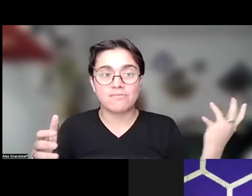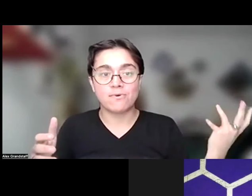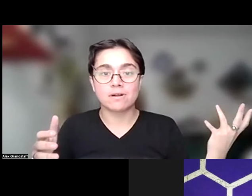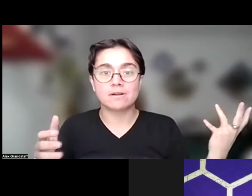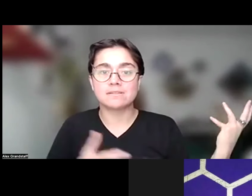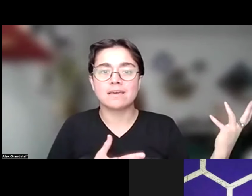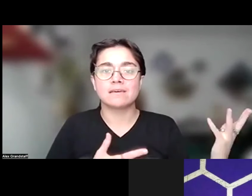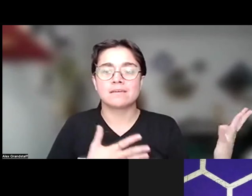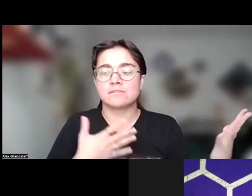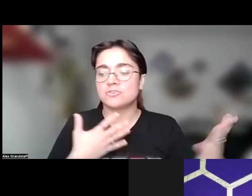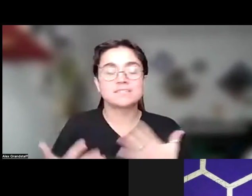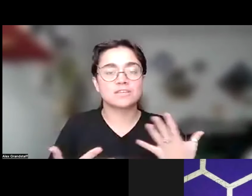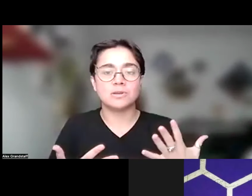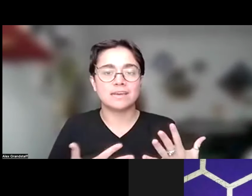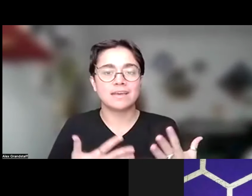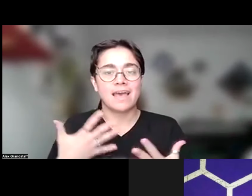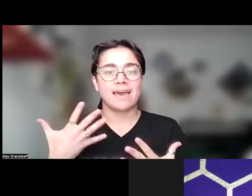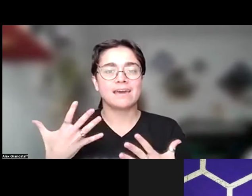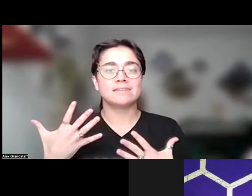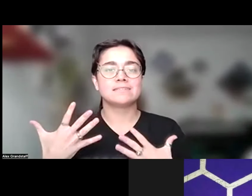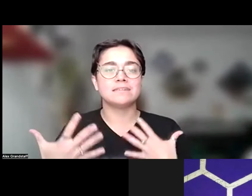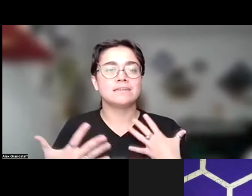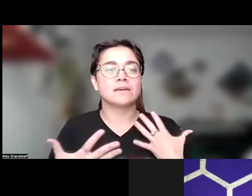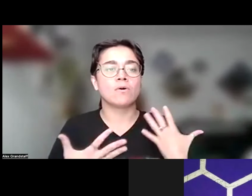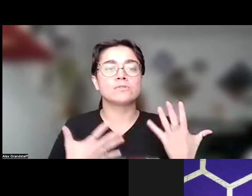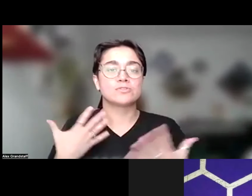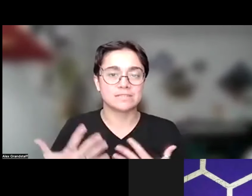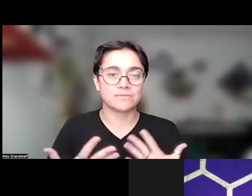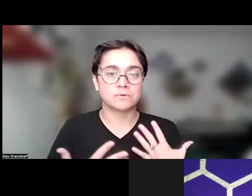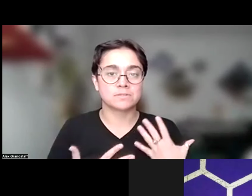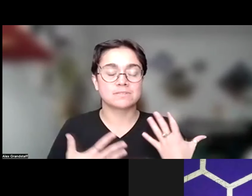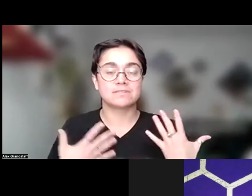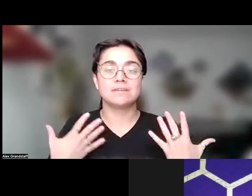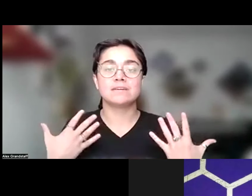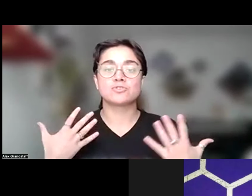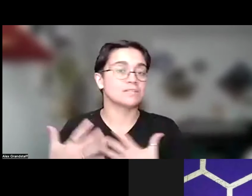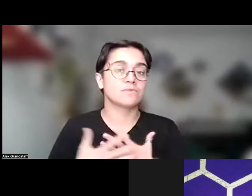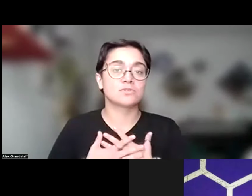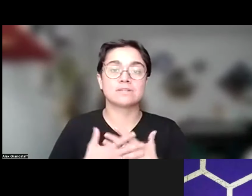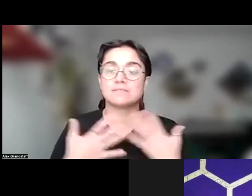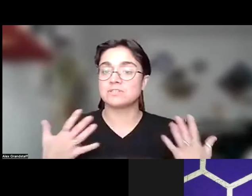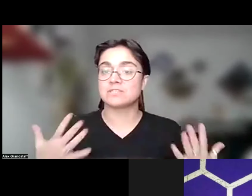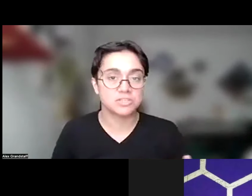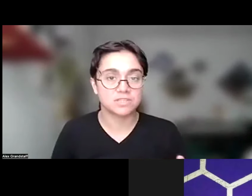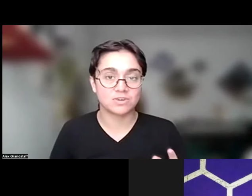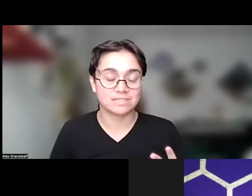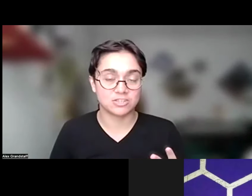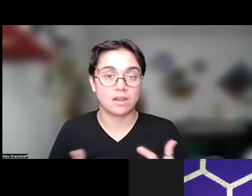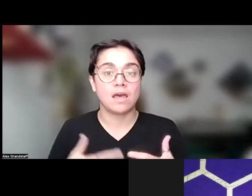You are in pain right now, the pain will always be the same. Things change. I think that is true as well for the